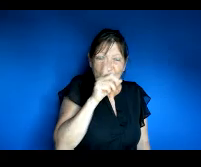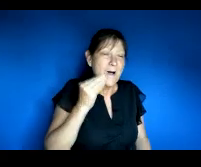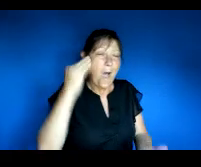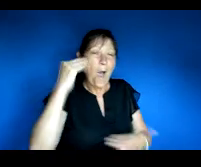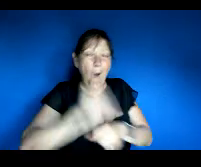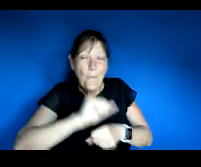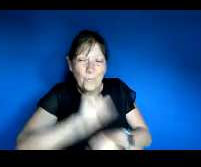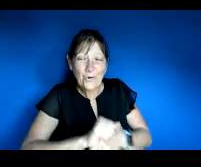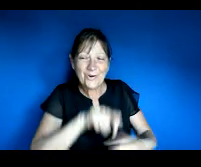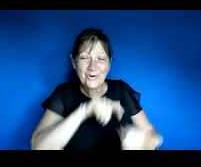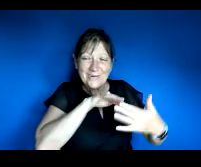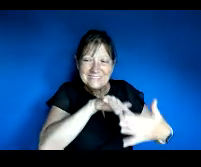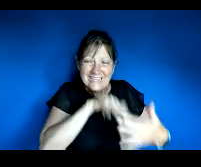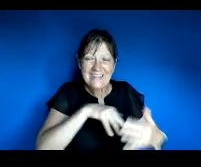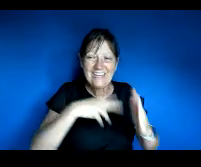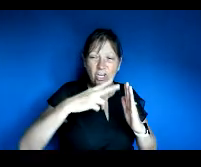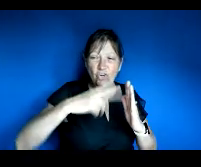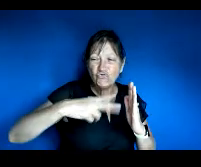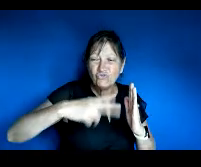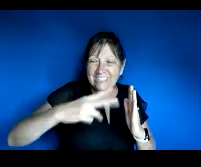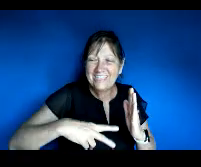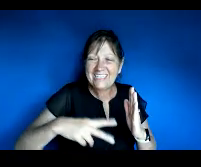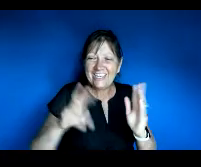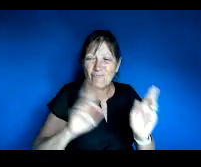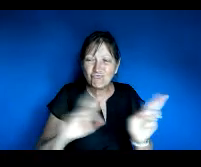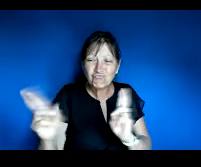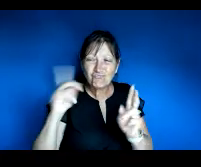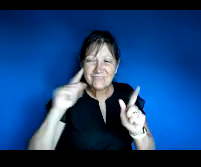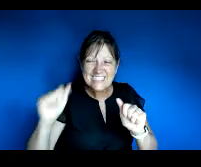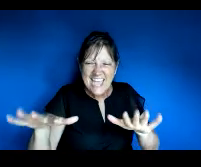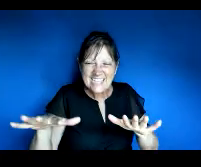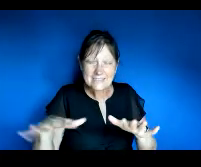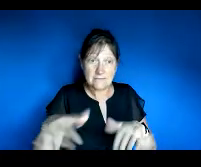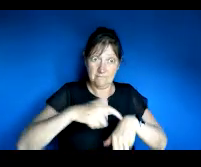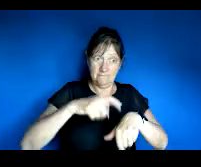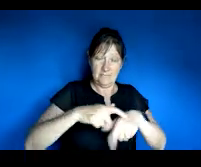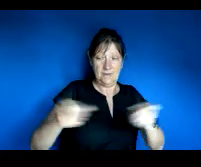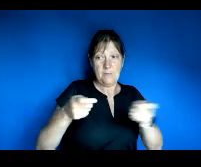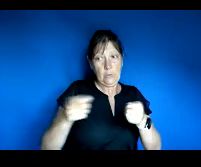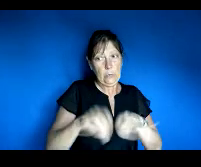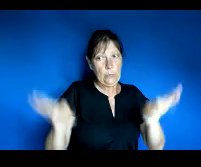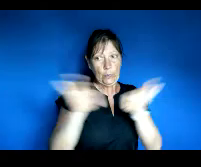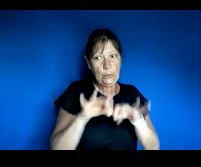or study for your, you know, your upcoming exam. So managing your time is really, really important. And for students that struggle with that,